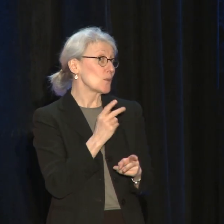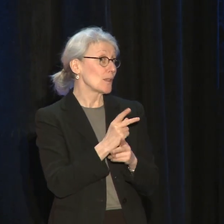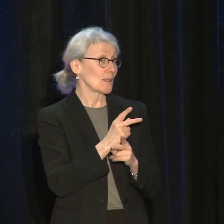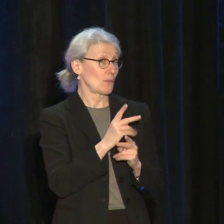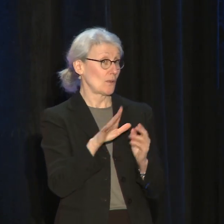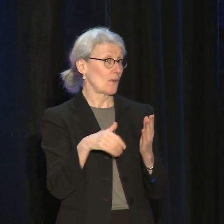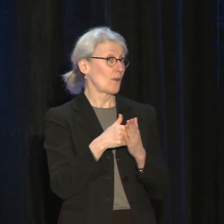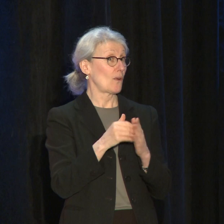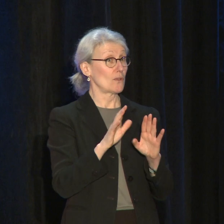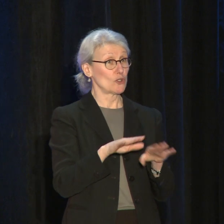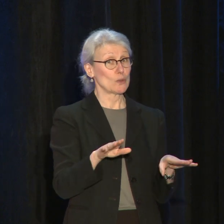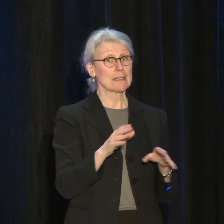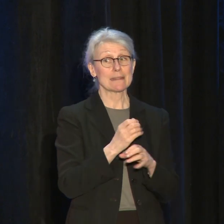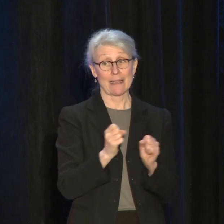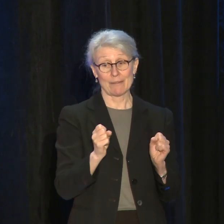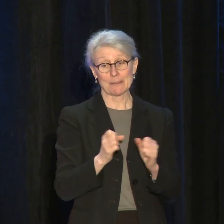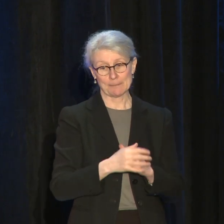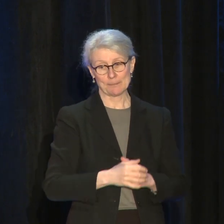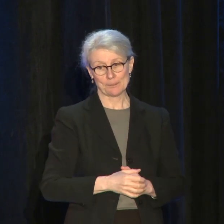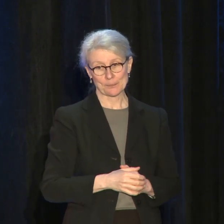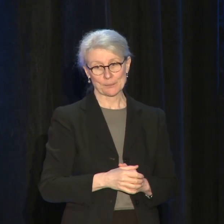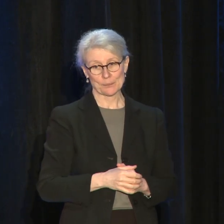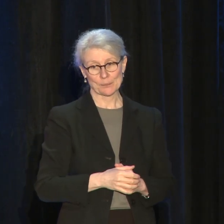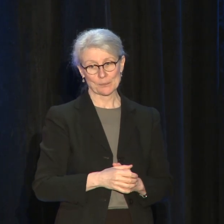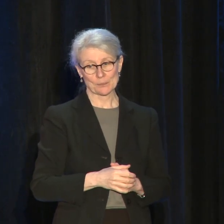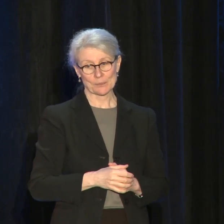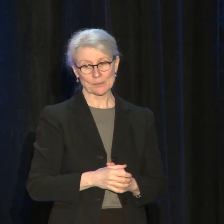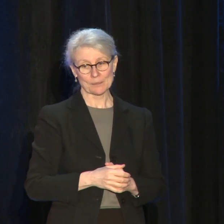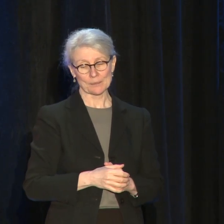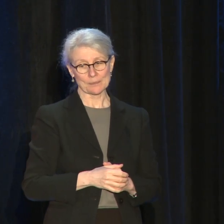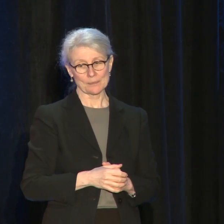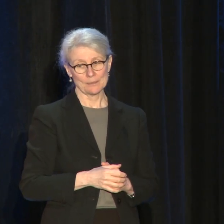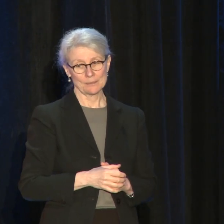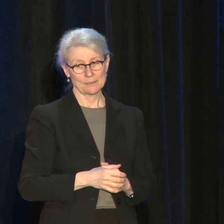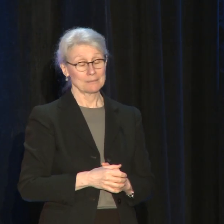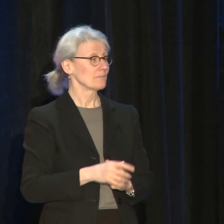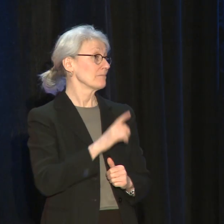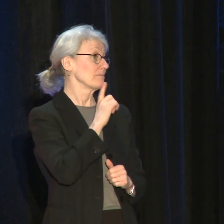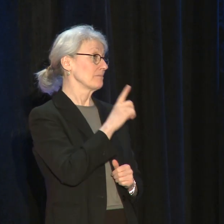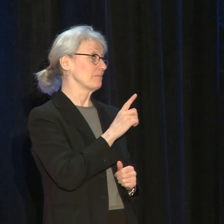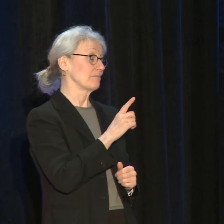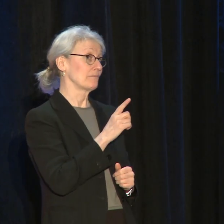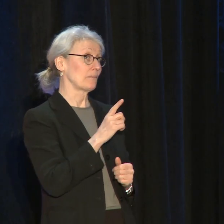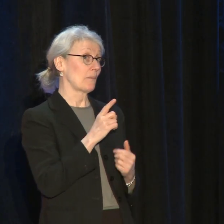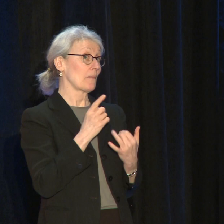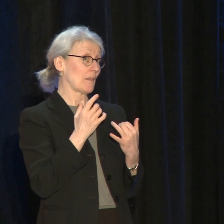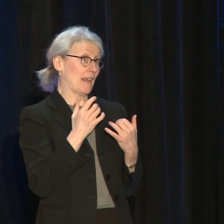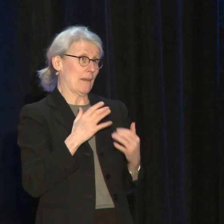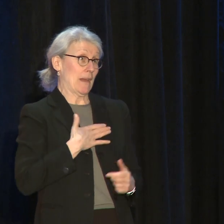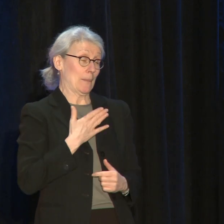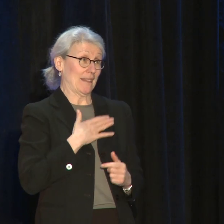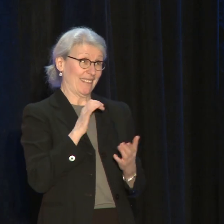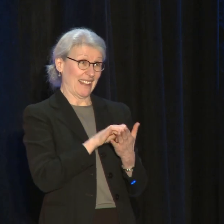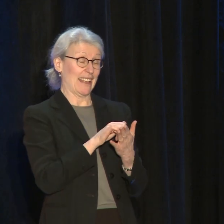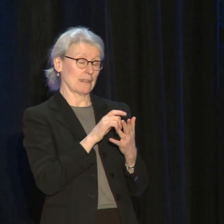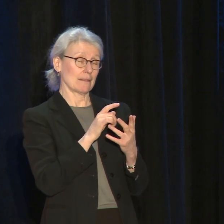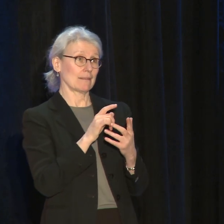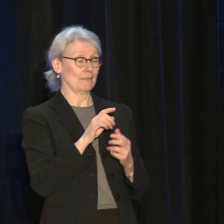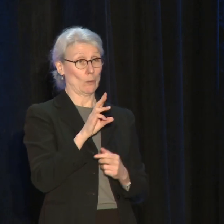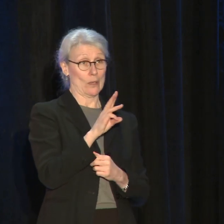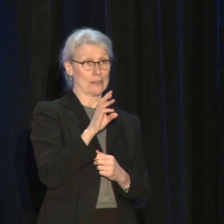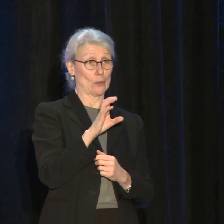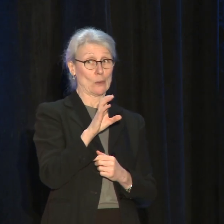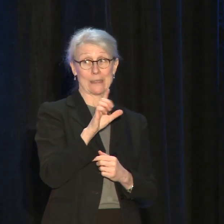children and family well-being, which I'm so happy is the goal of West Coast LEAF as well.